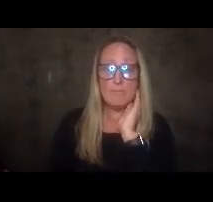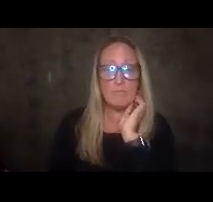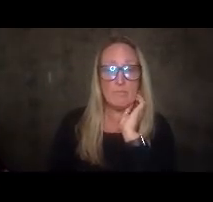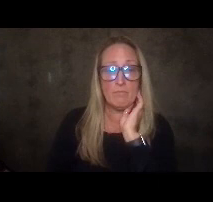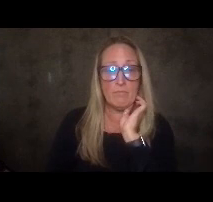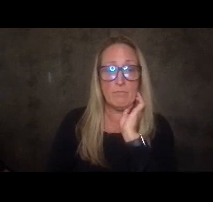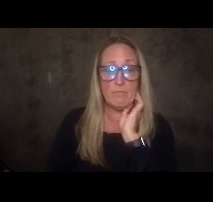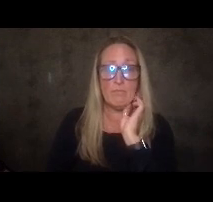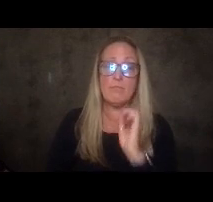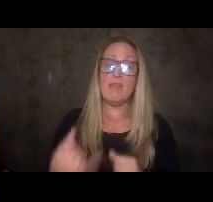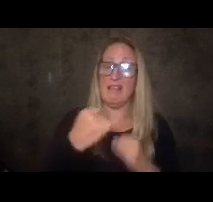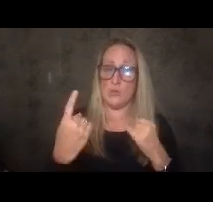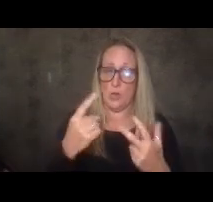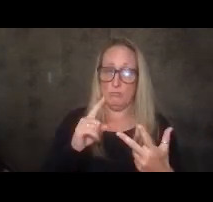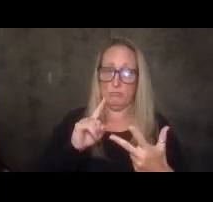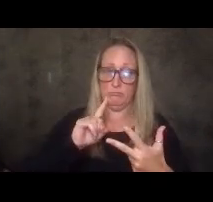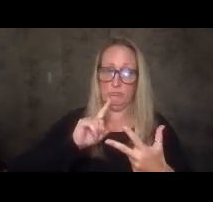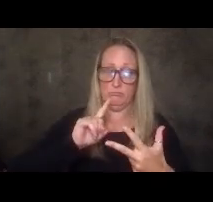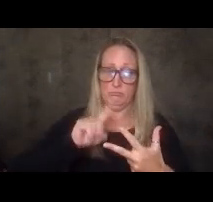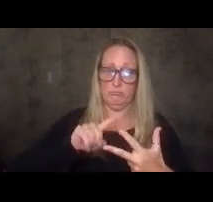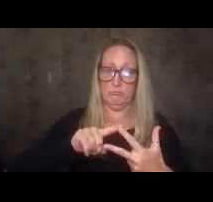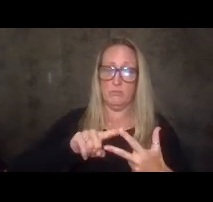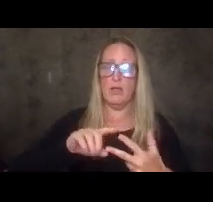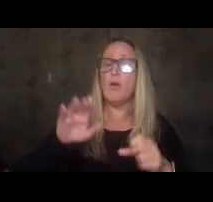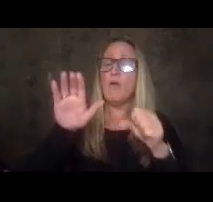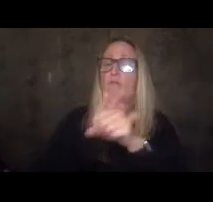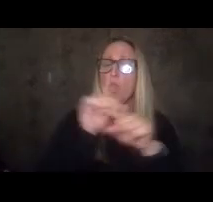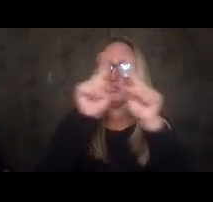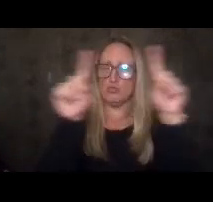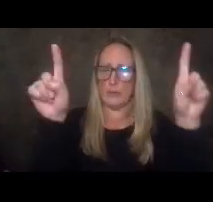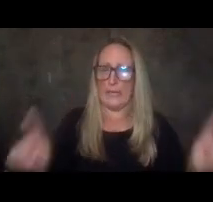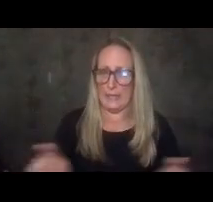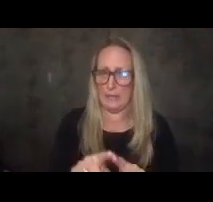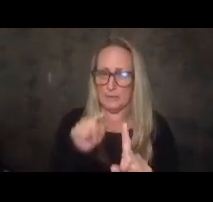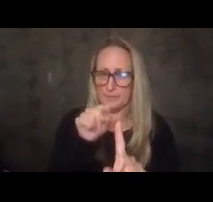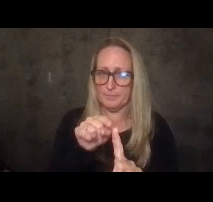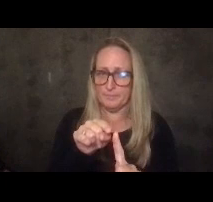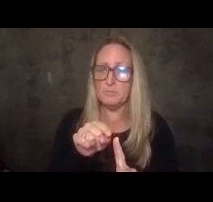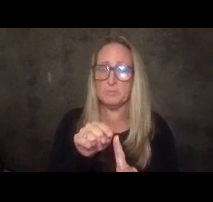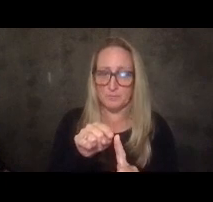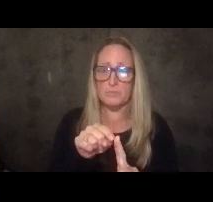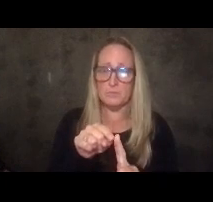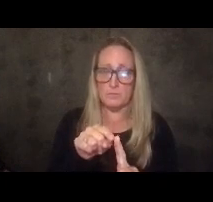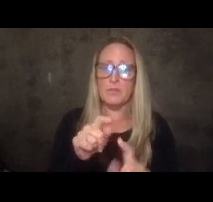And then the last way you could use this is just the full screen. Full screen does have you zoom in the entire